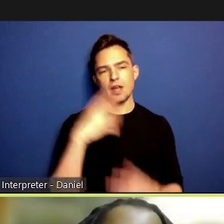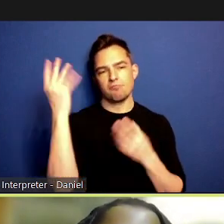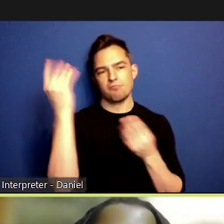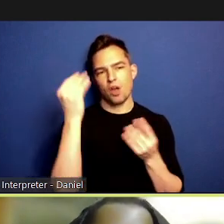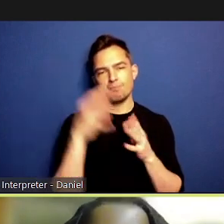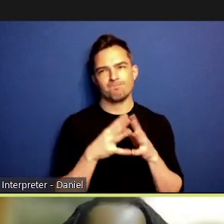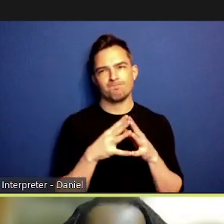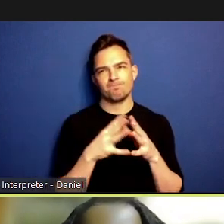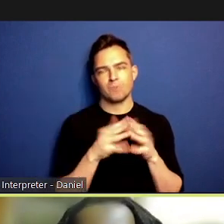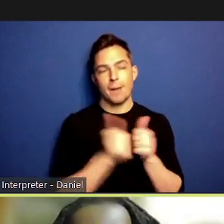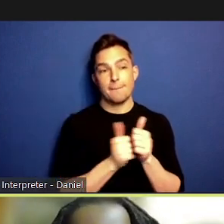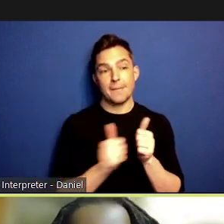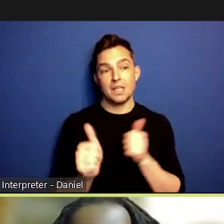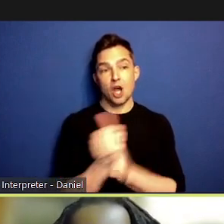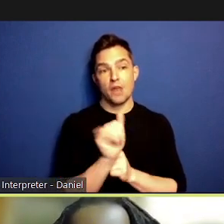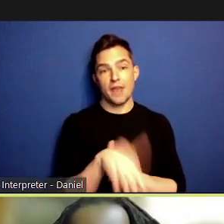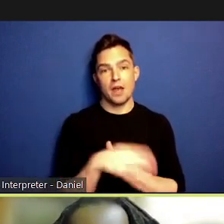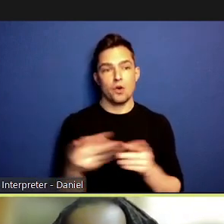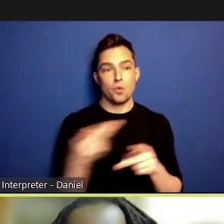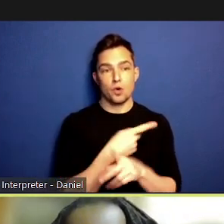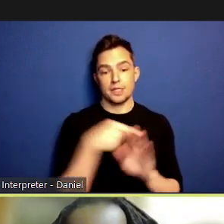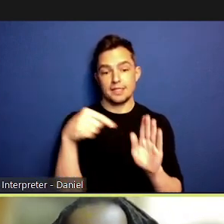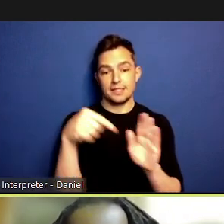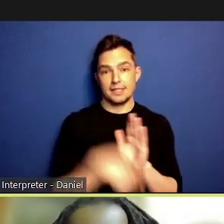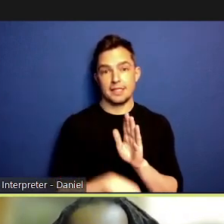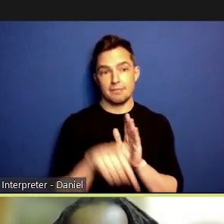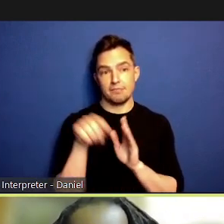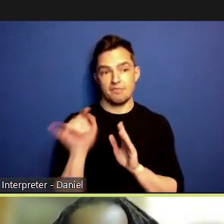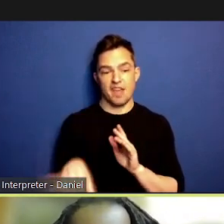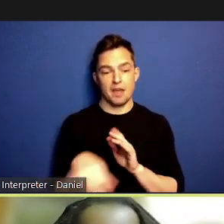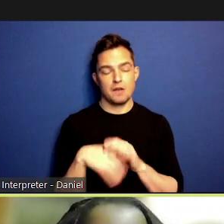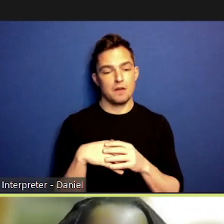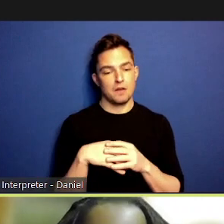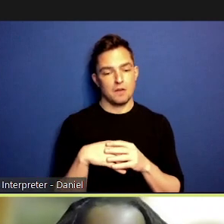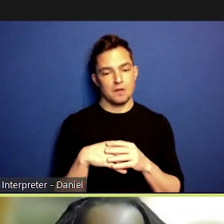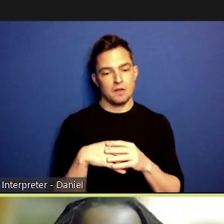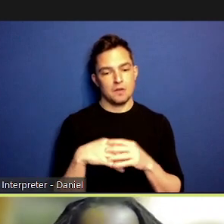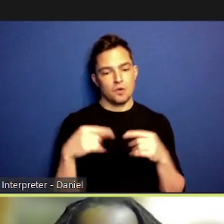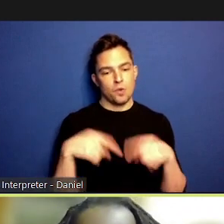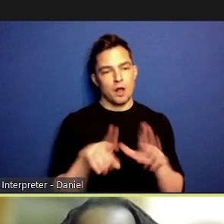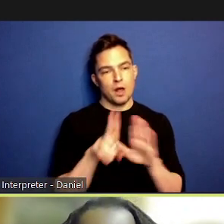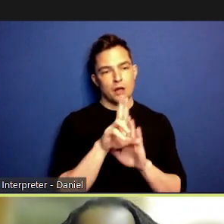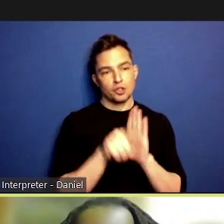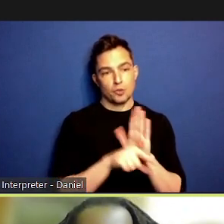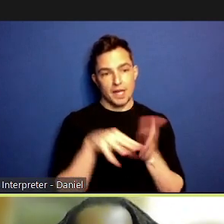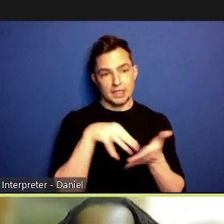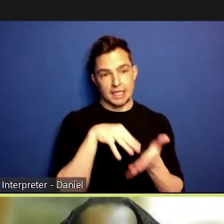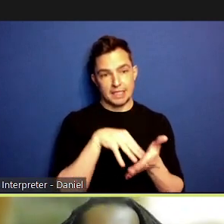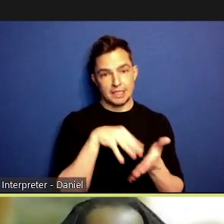beyond that, deeper than that, to when I was doing my undergraduate studies as a young